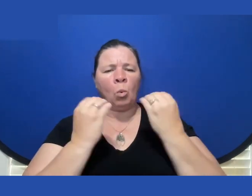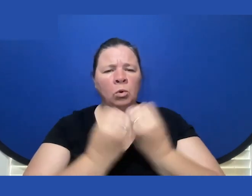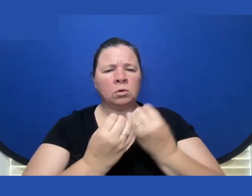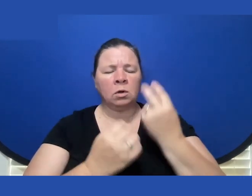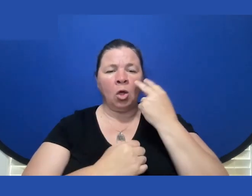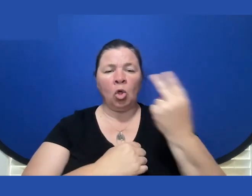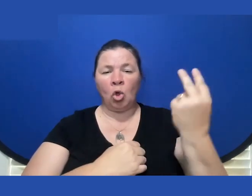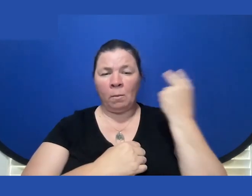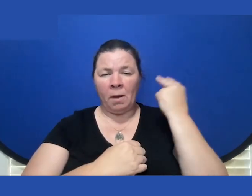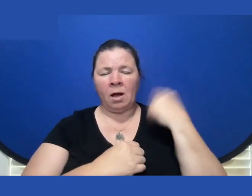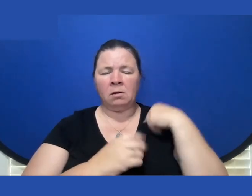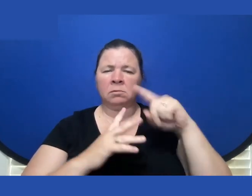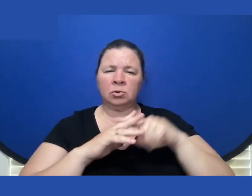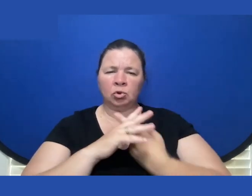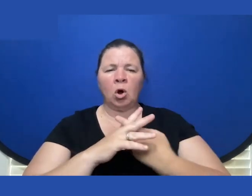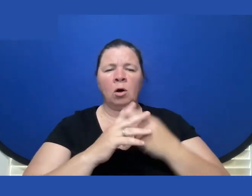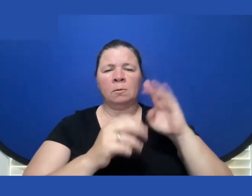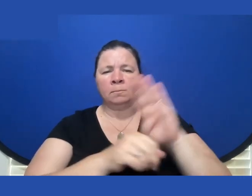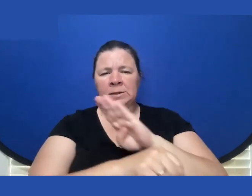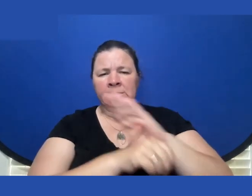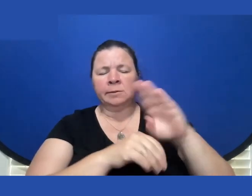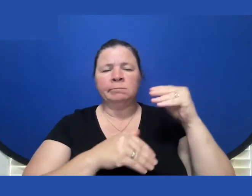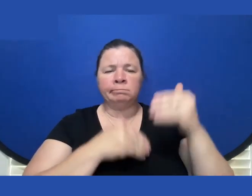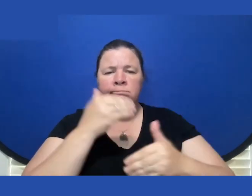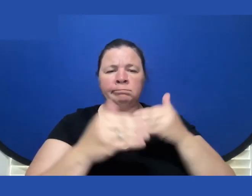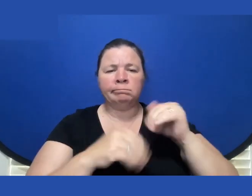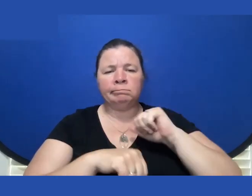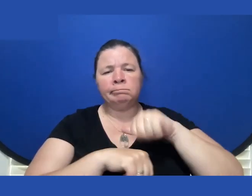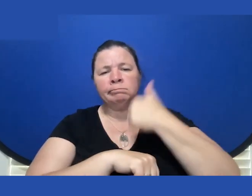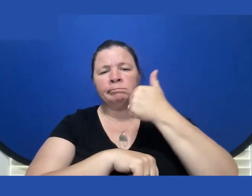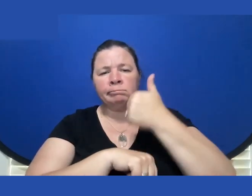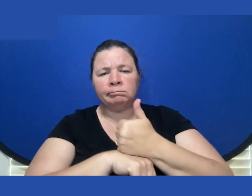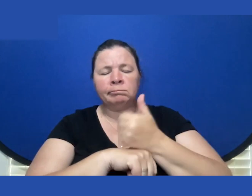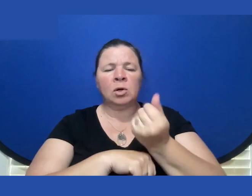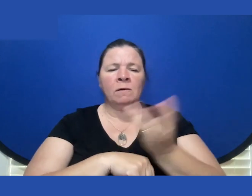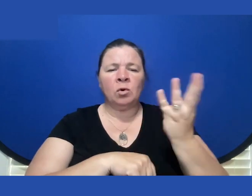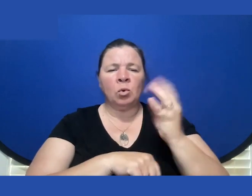and I first started the business and there's only a few employees and where it's grown now,